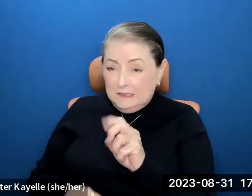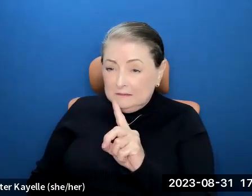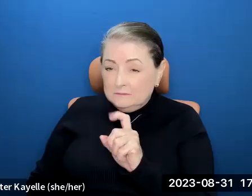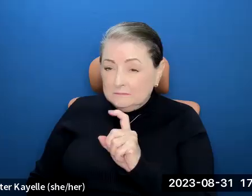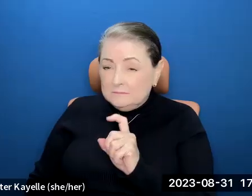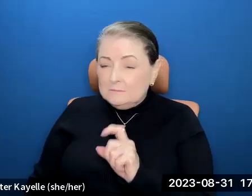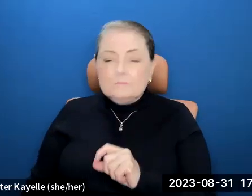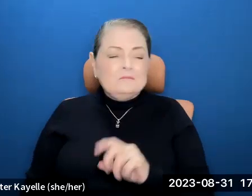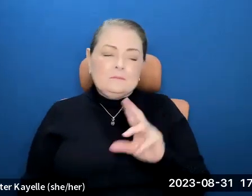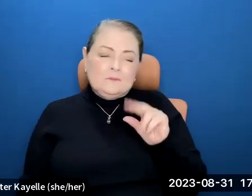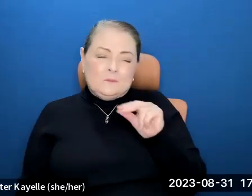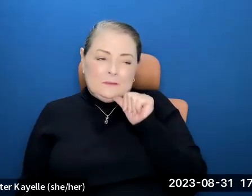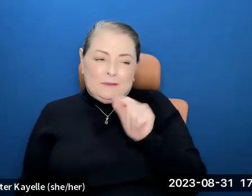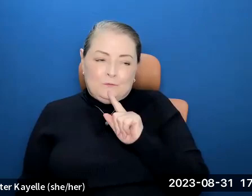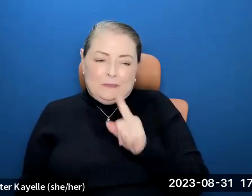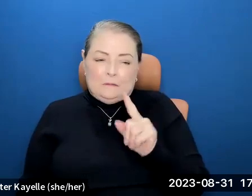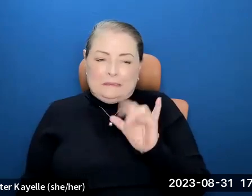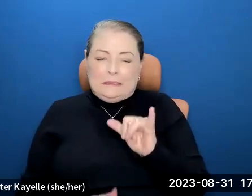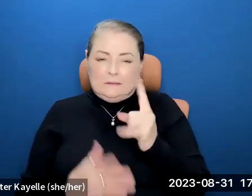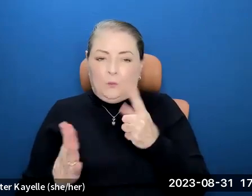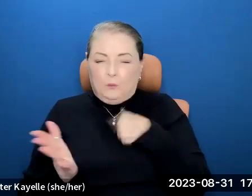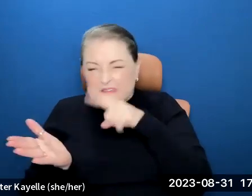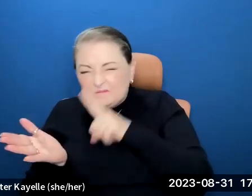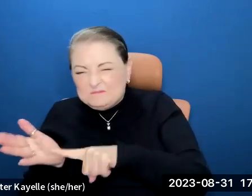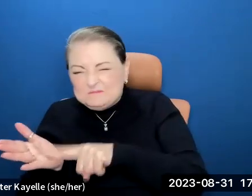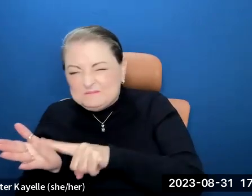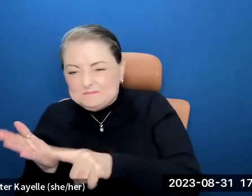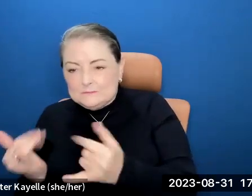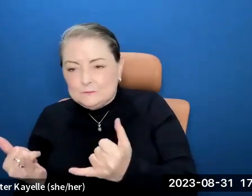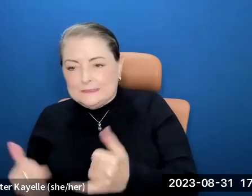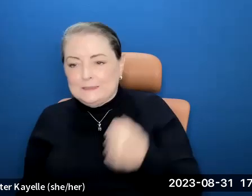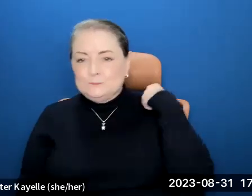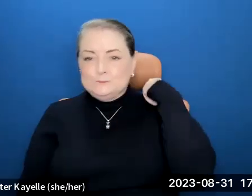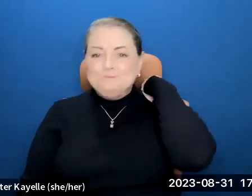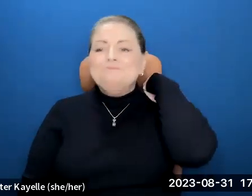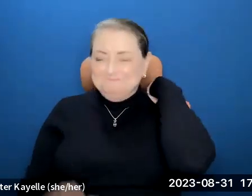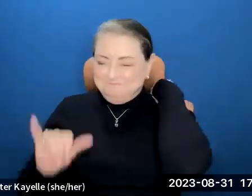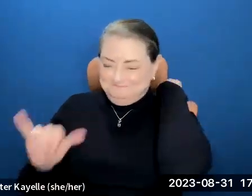uh not really it's just something that we're looking into okay thanks Ted